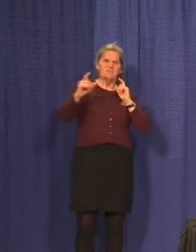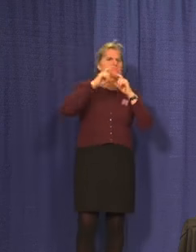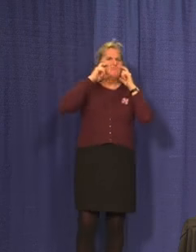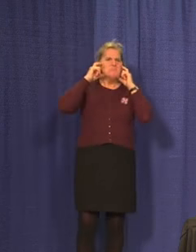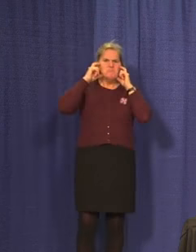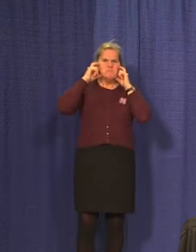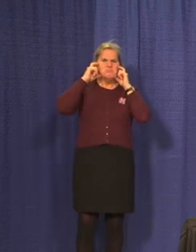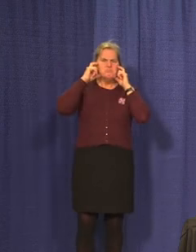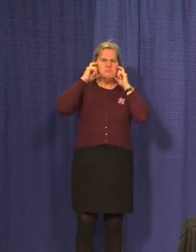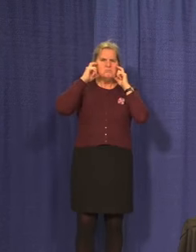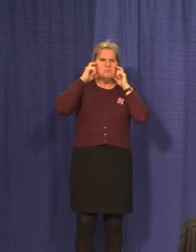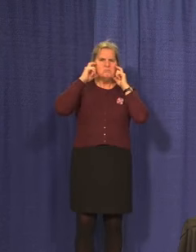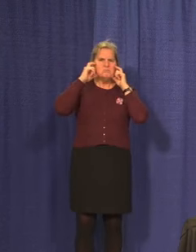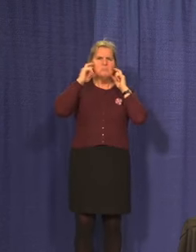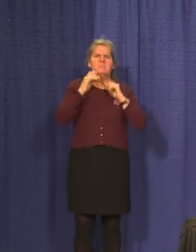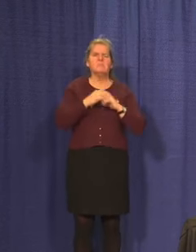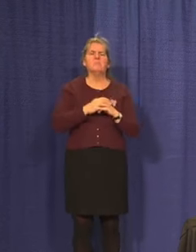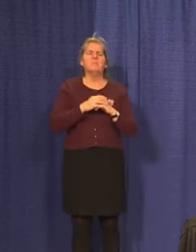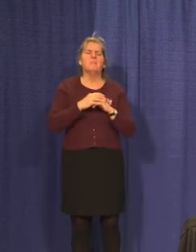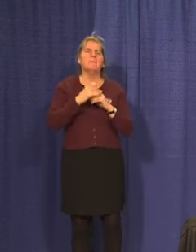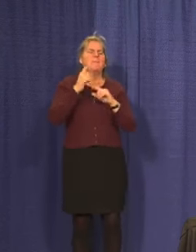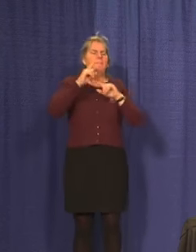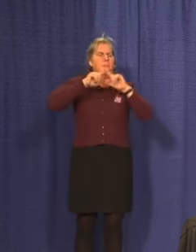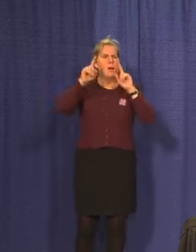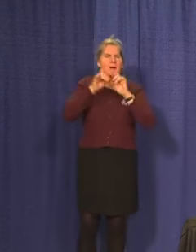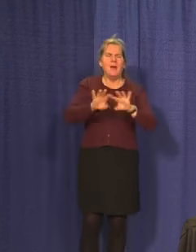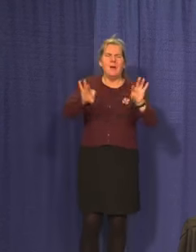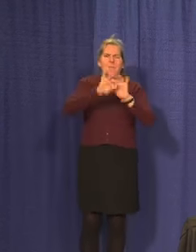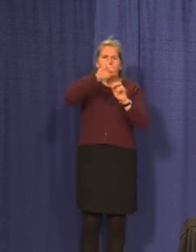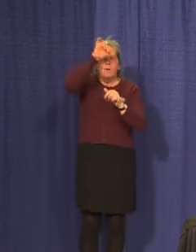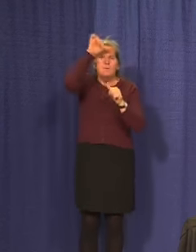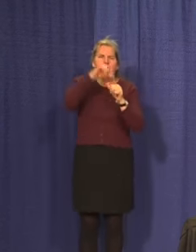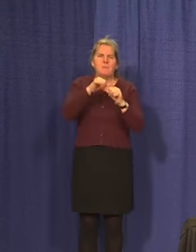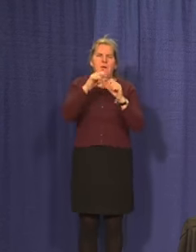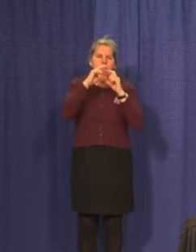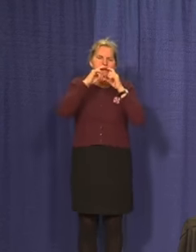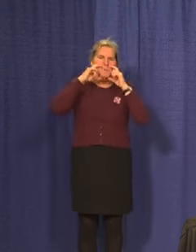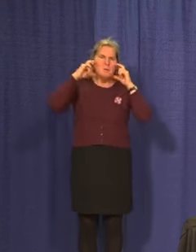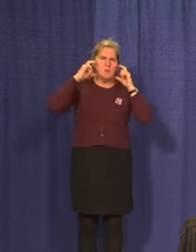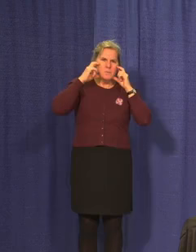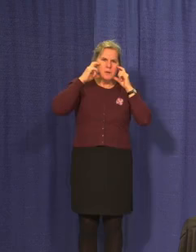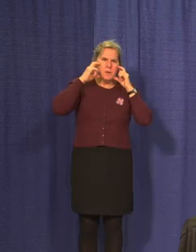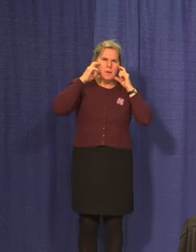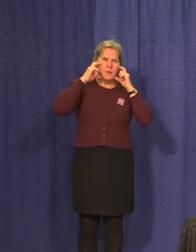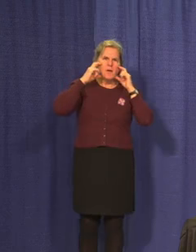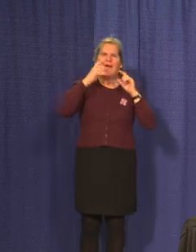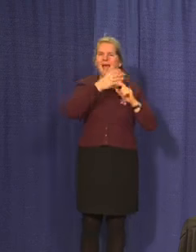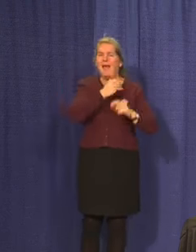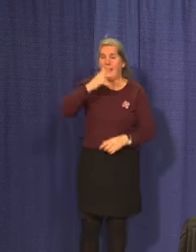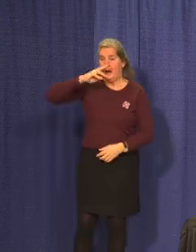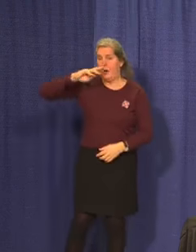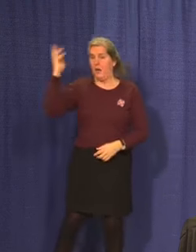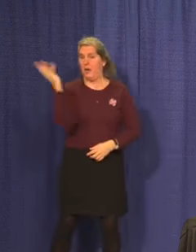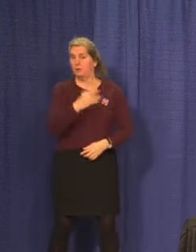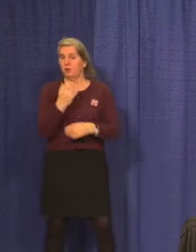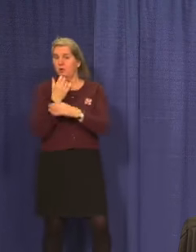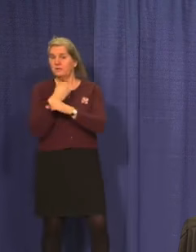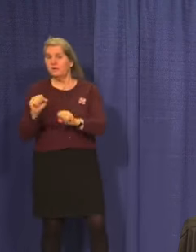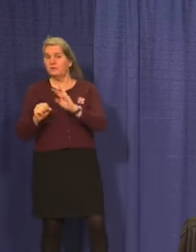BUT, PLEASE, DON'T LET A MASK OVERRIDE THE SAFE SIX. MASKS ARE AN ADDITIONAL LAYER OF